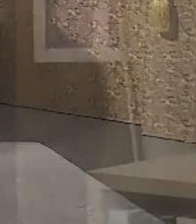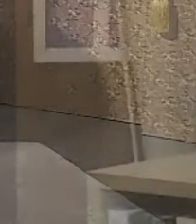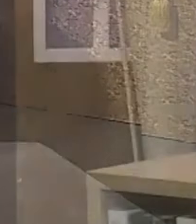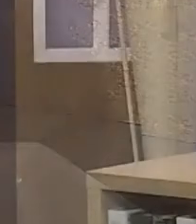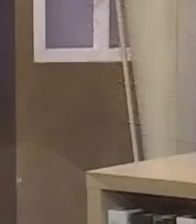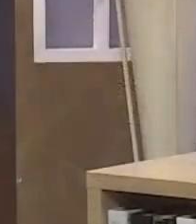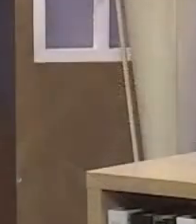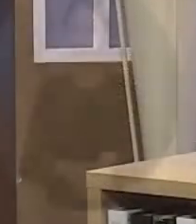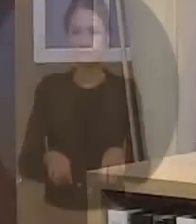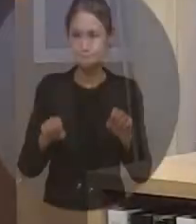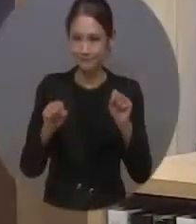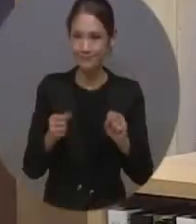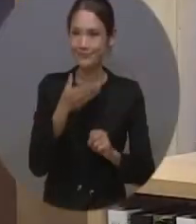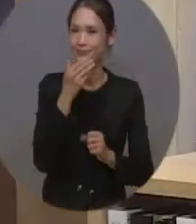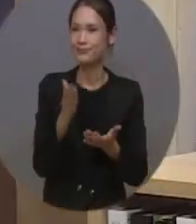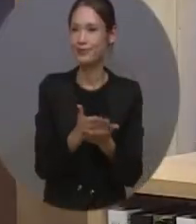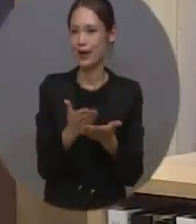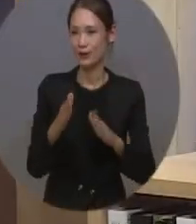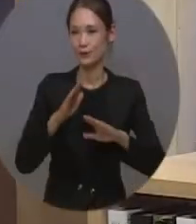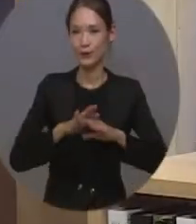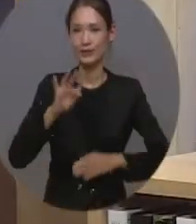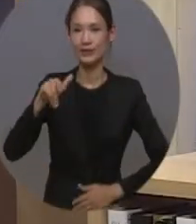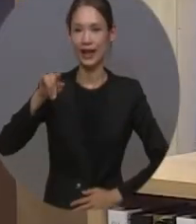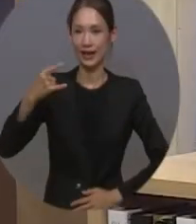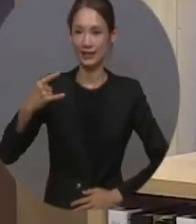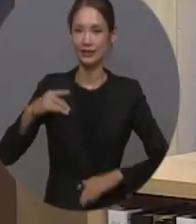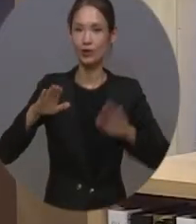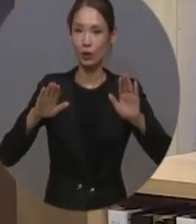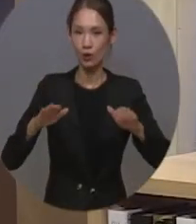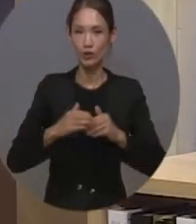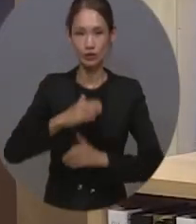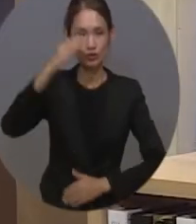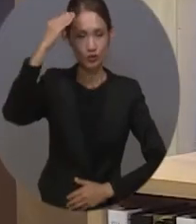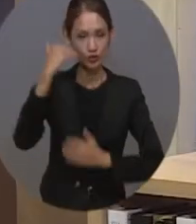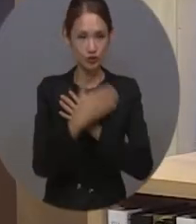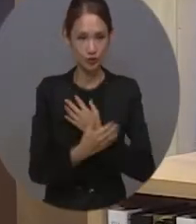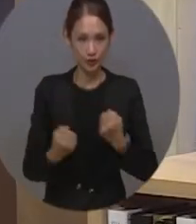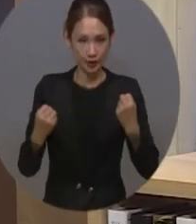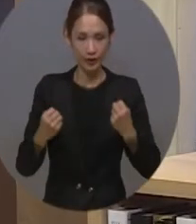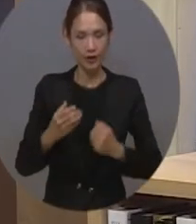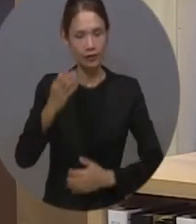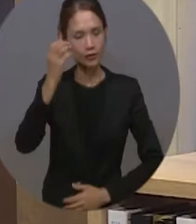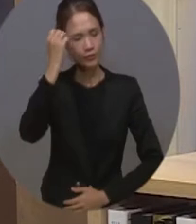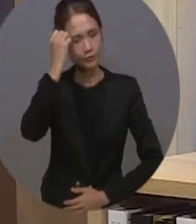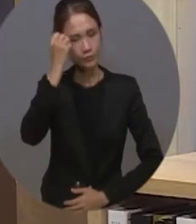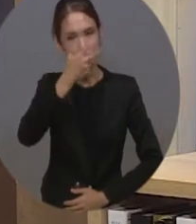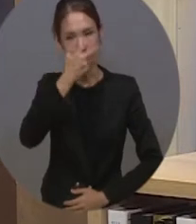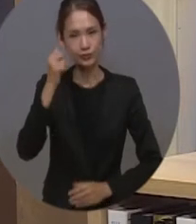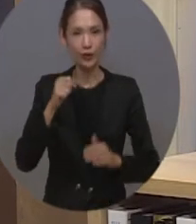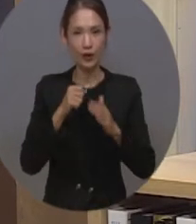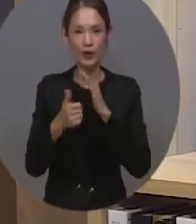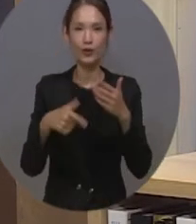Hello, I'm Son Ja-hee of the Happiness Sharing Keeper Today, we have a person who is working hard for the people's healthy sleep